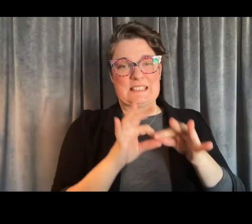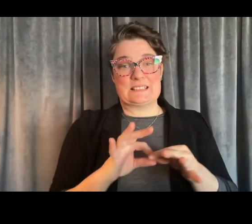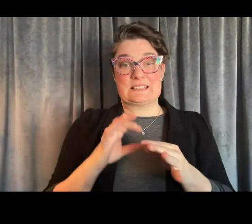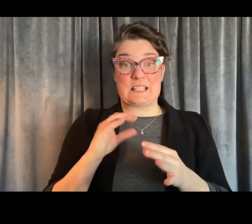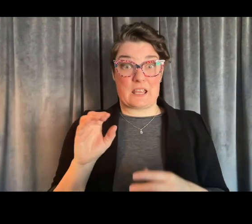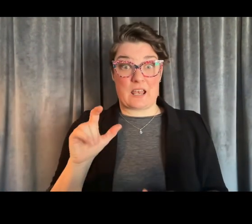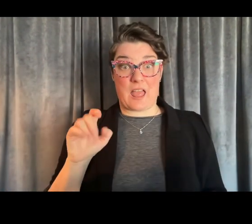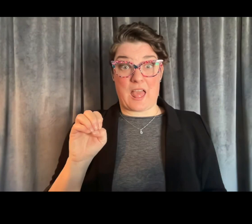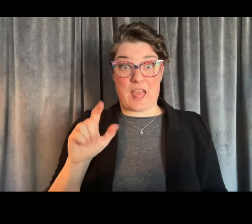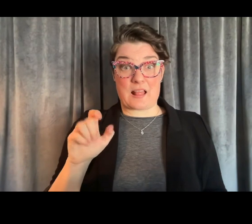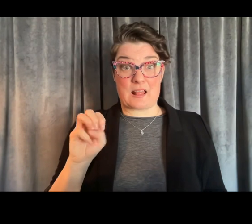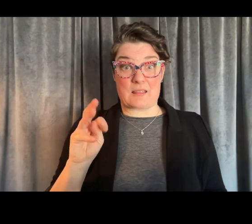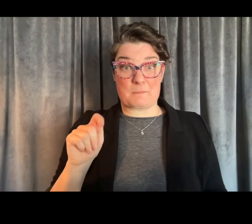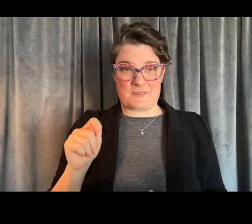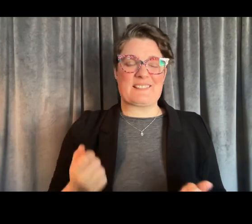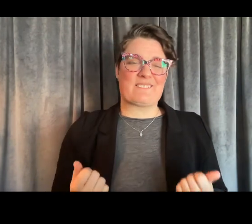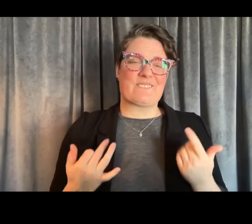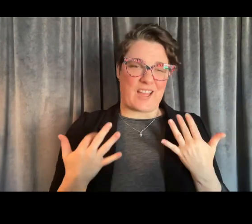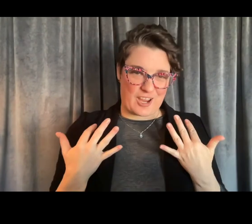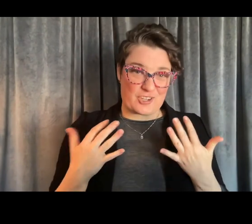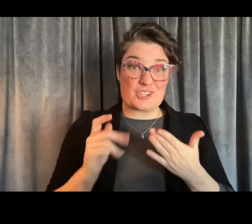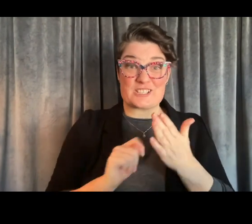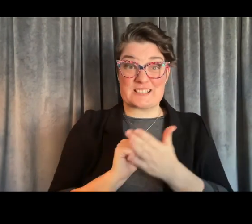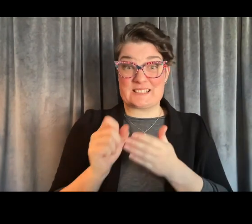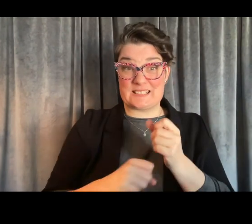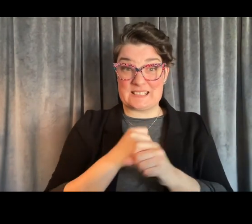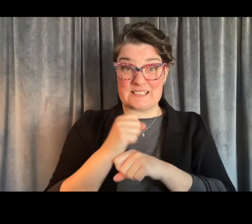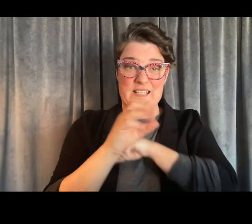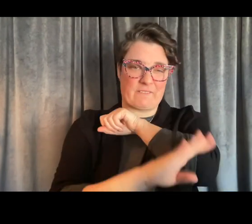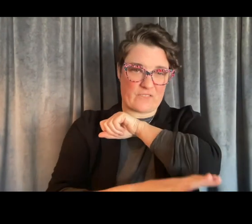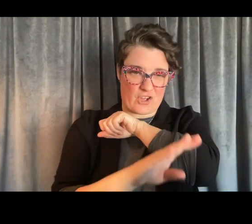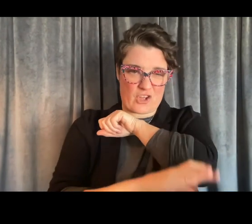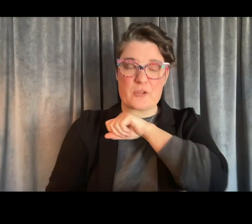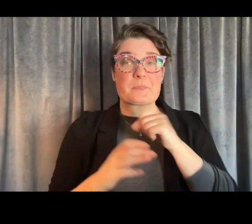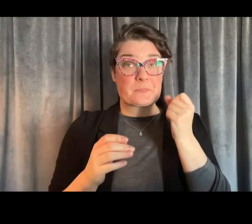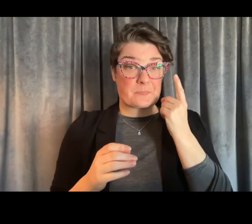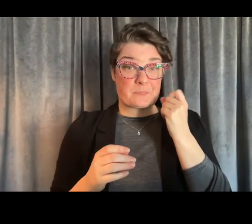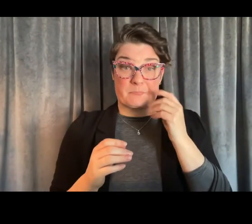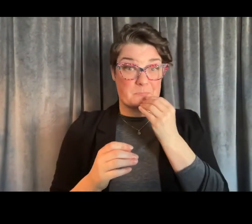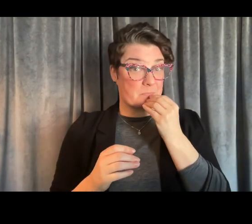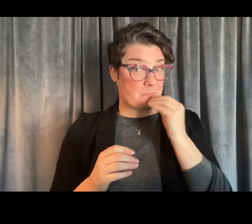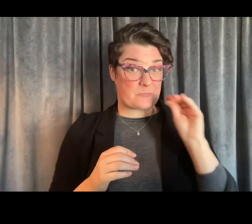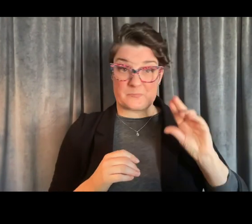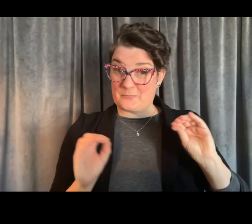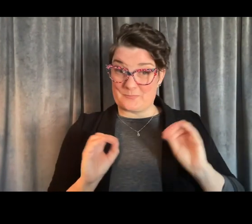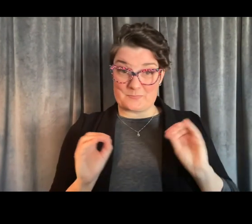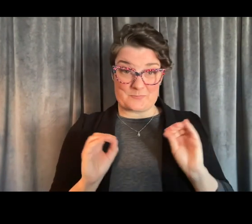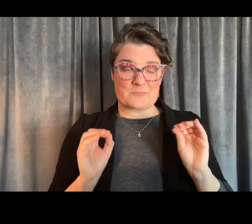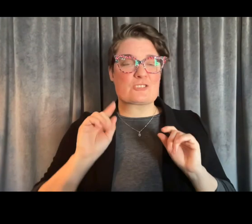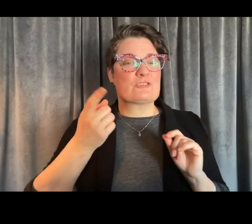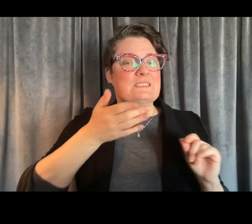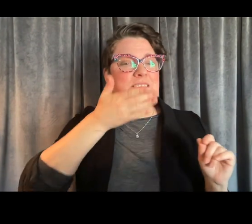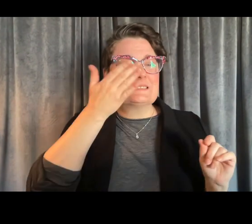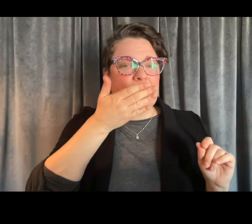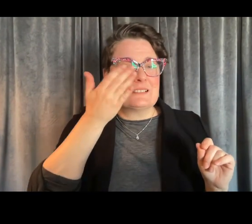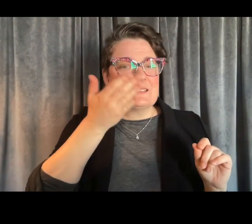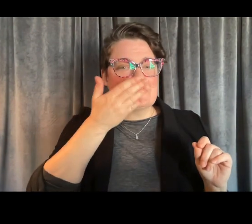The season is fall and there's, there's no food. It's only scents. Nomy: Oh, interesting.